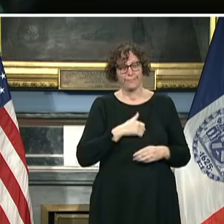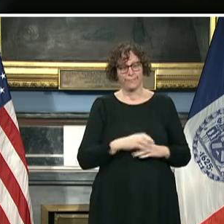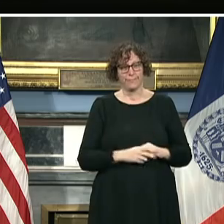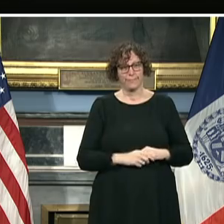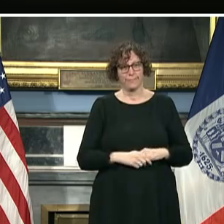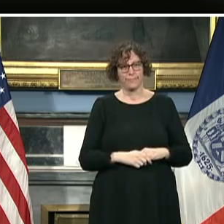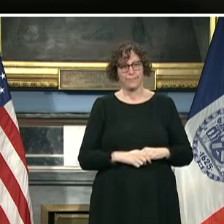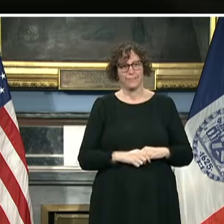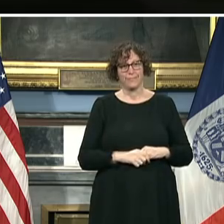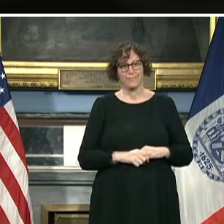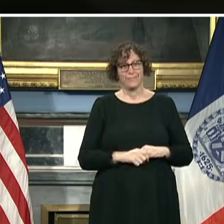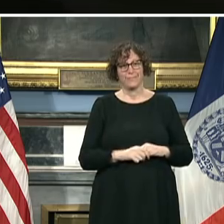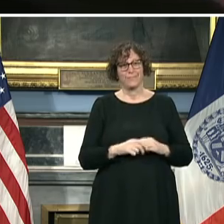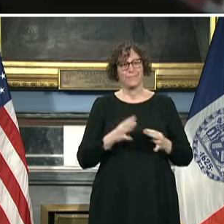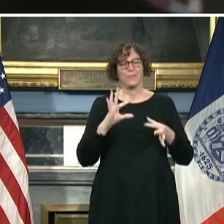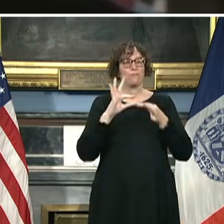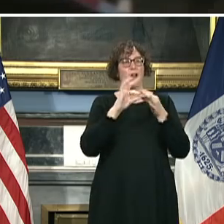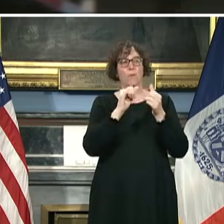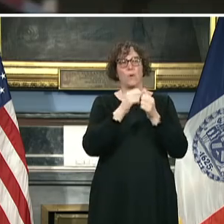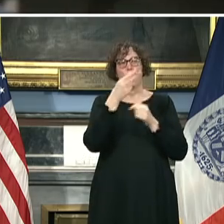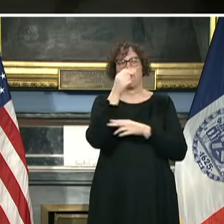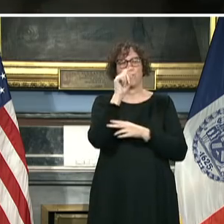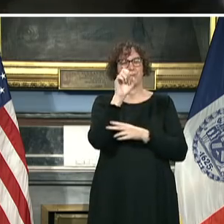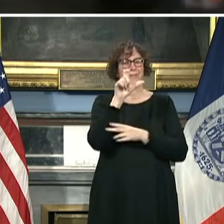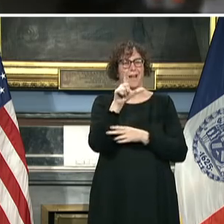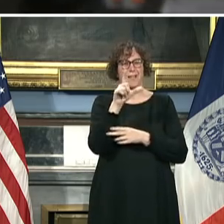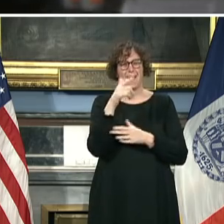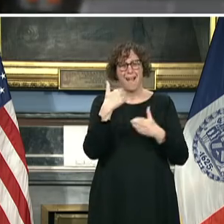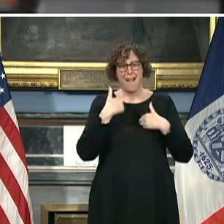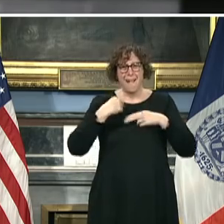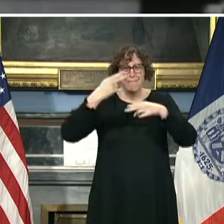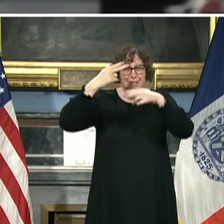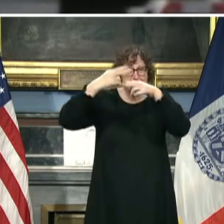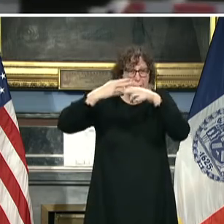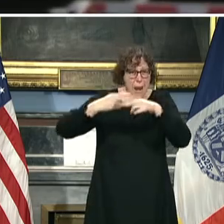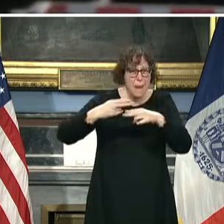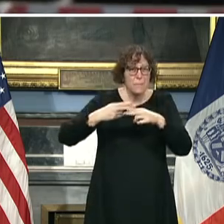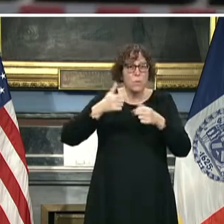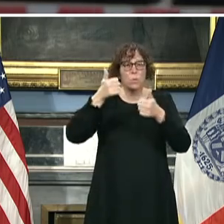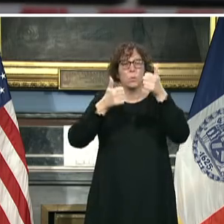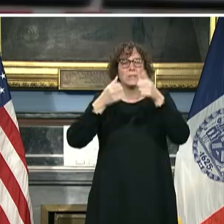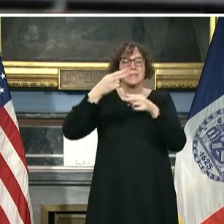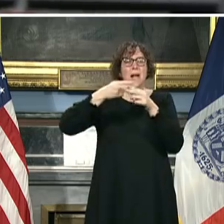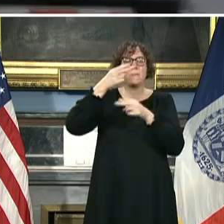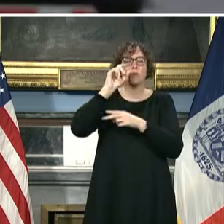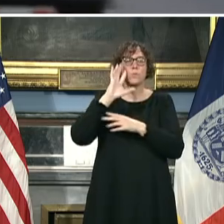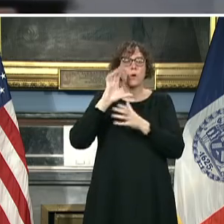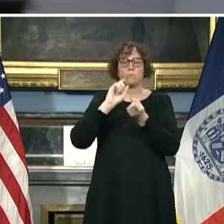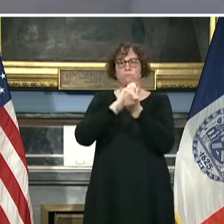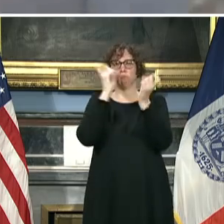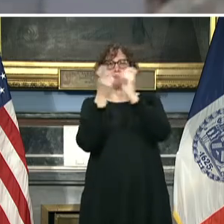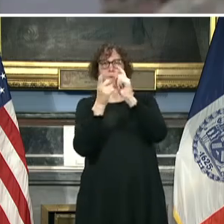LOCATIONS ARE BEING --